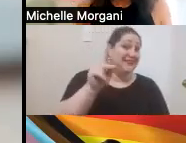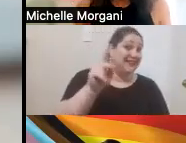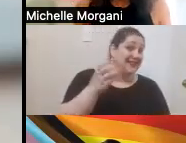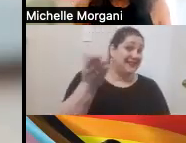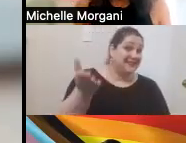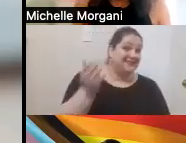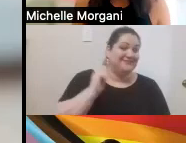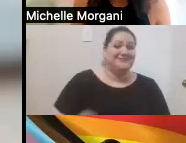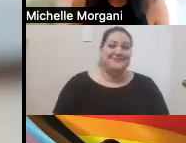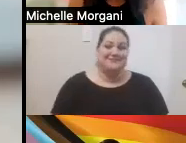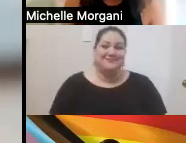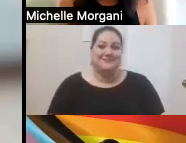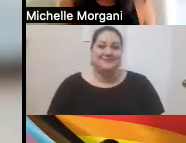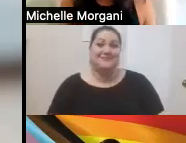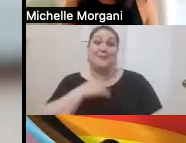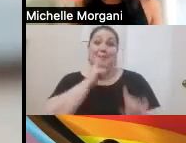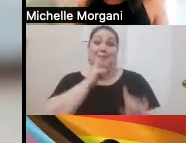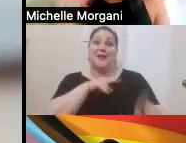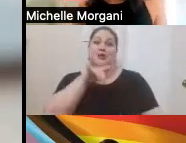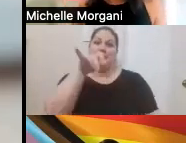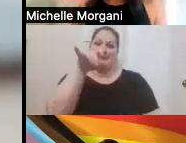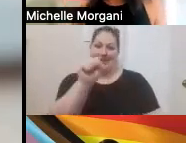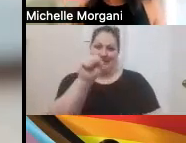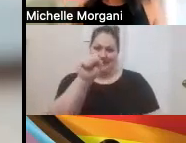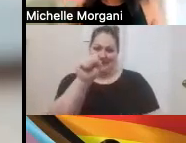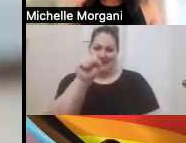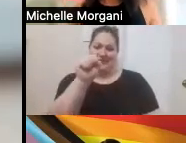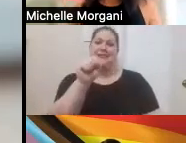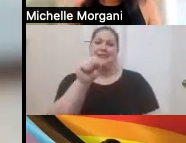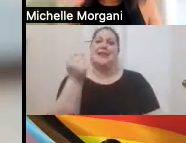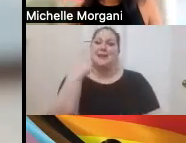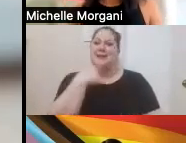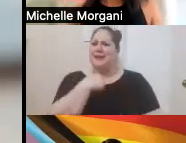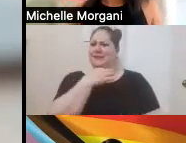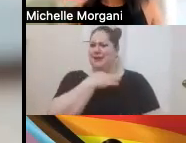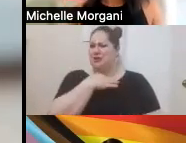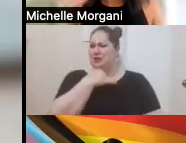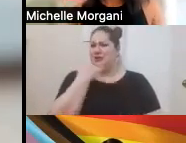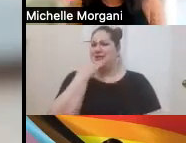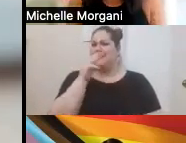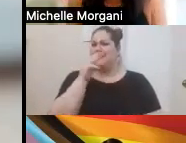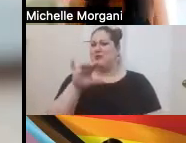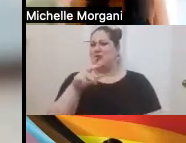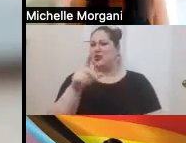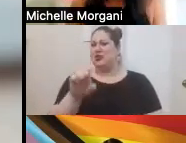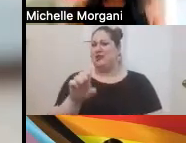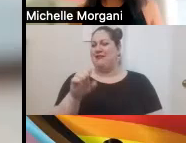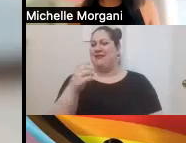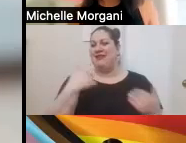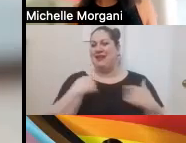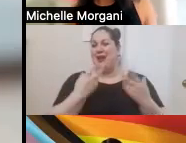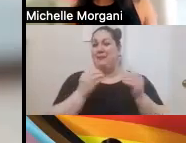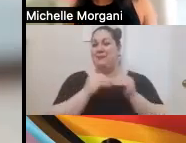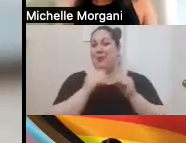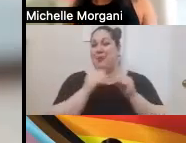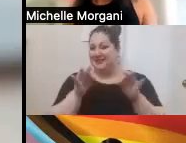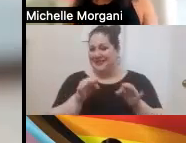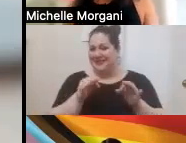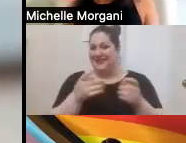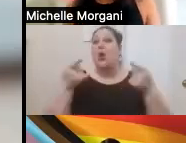My answer is yes, but I was wondering whether Michelle had some more detail around when we would do that.